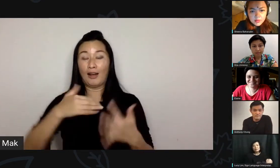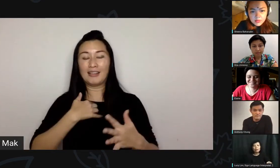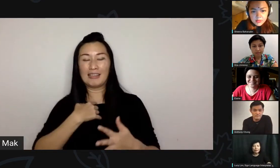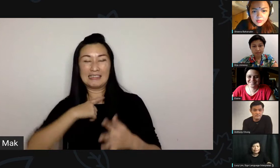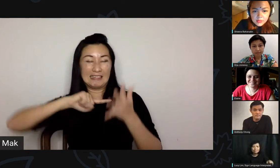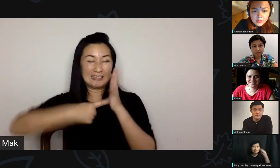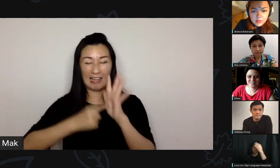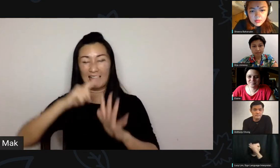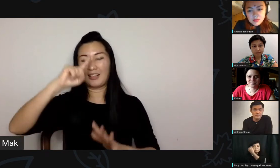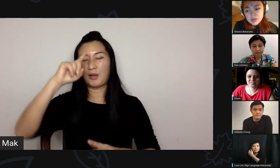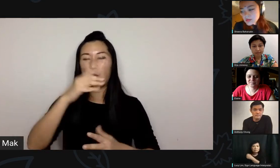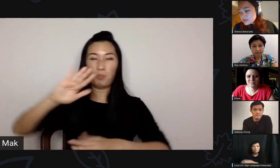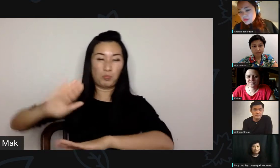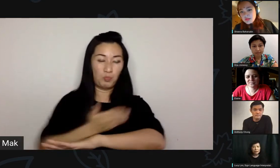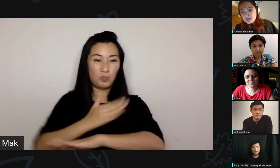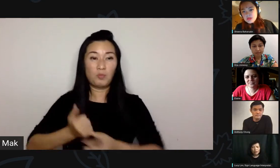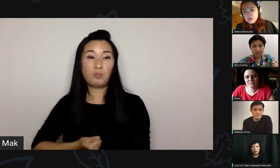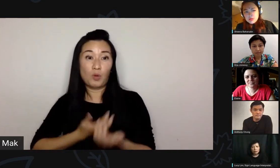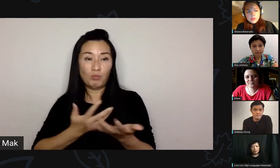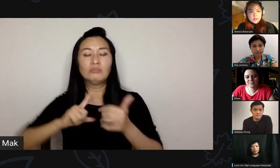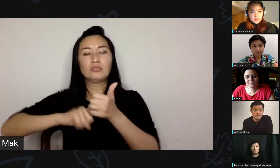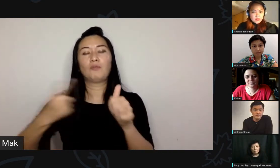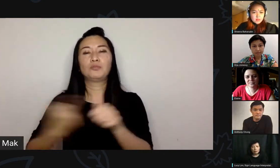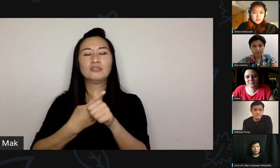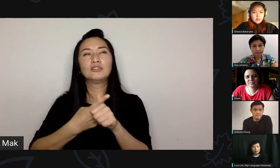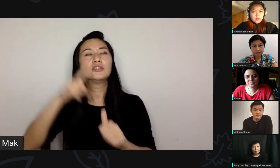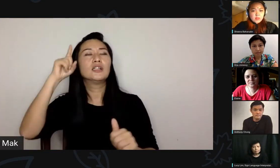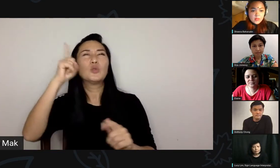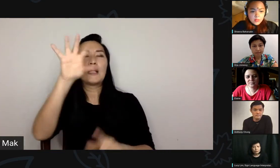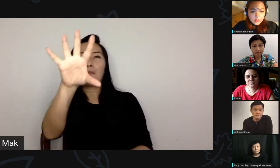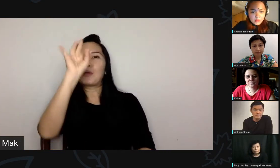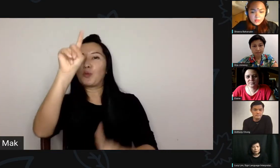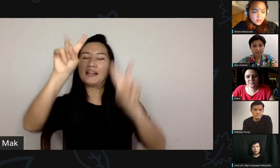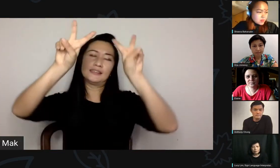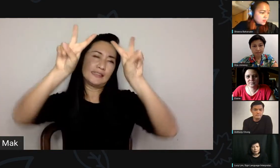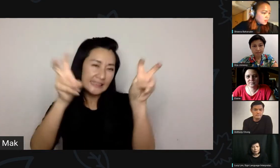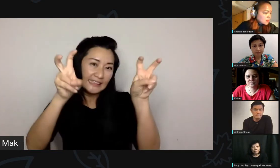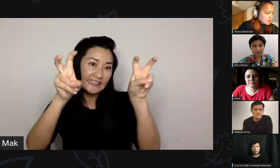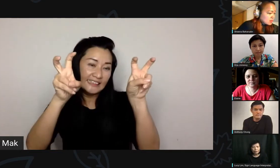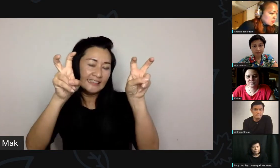Okay. In doing the BIM poem,